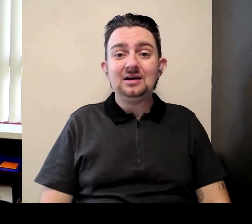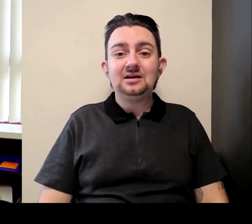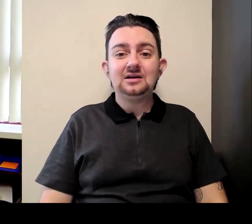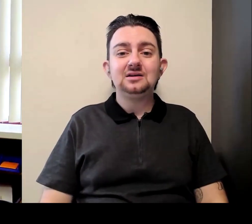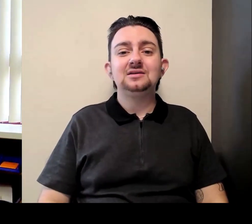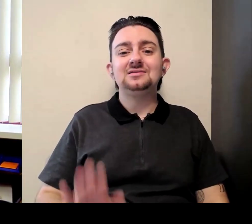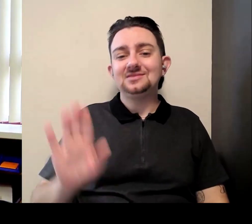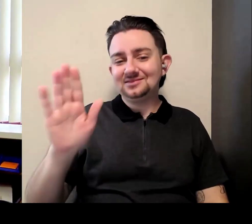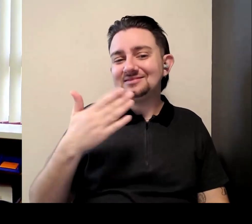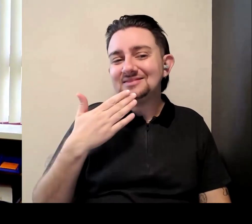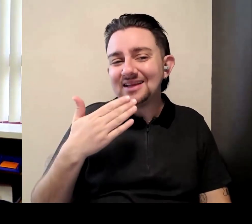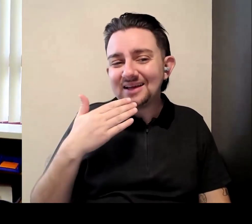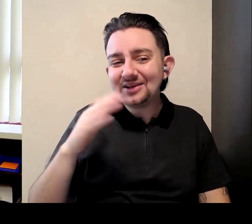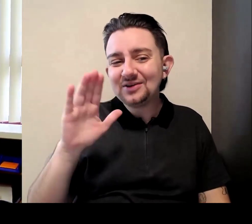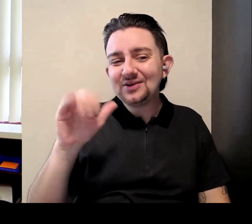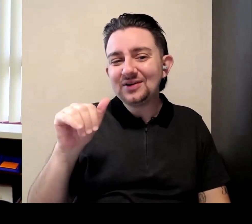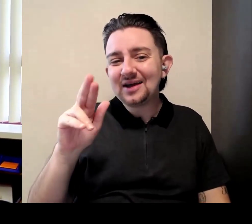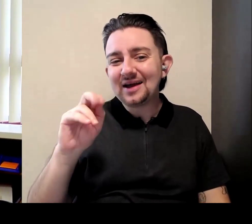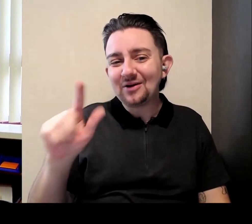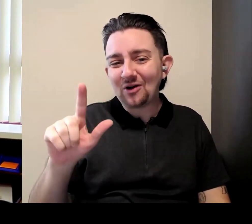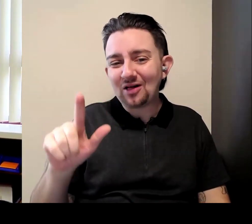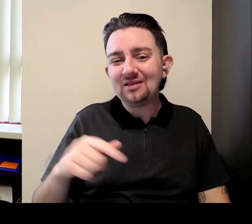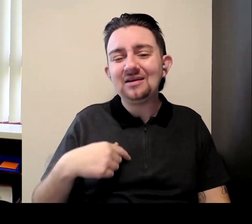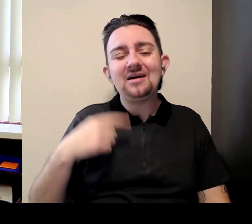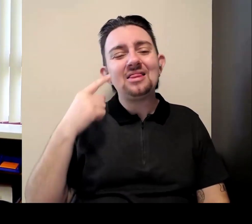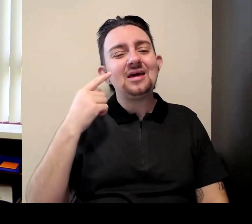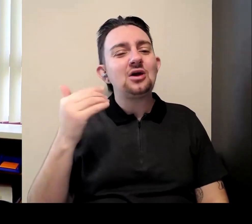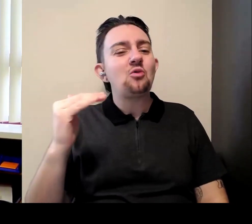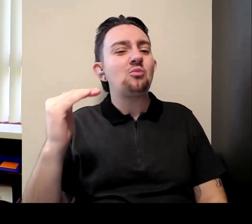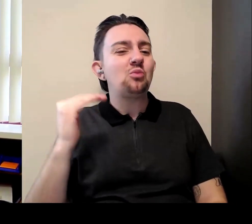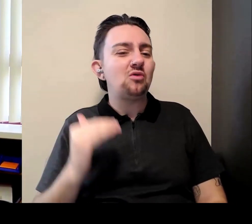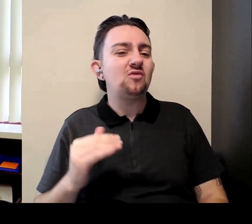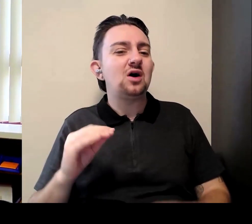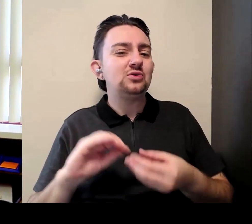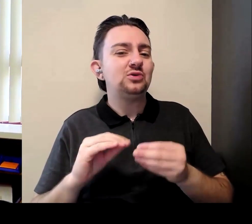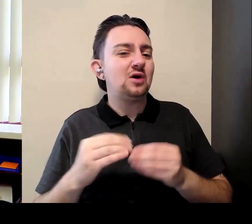Thank you, Carol. I think we'll move on to question four if you're done with that one.